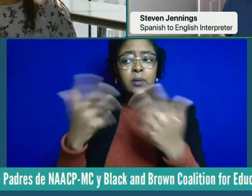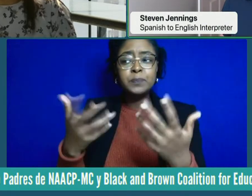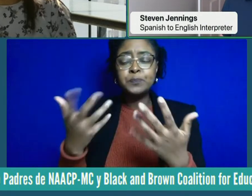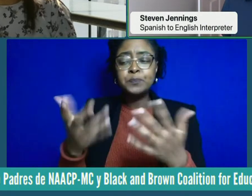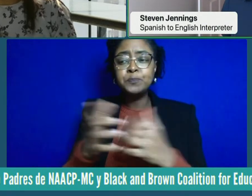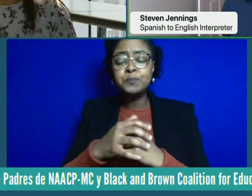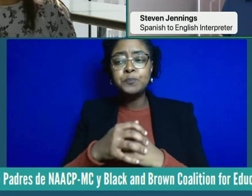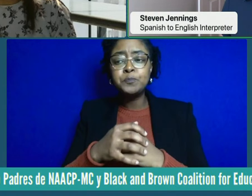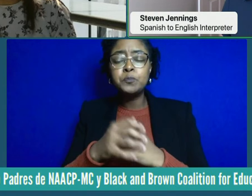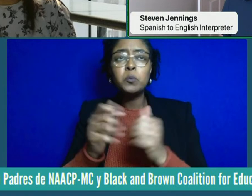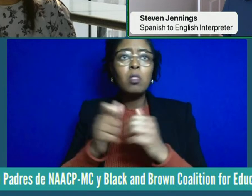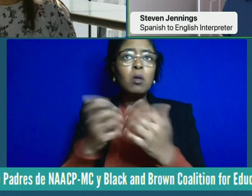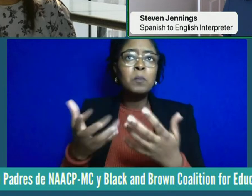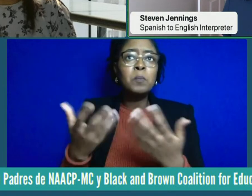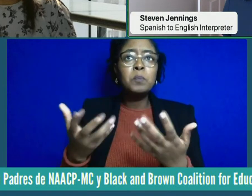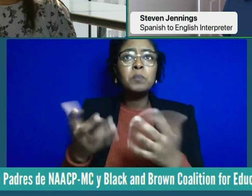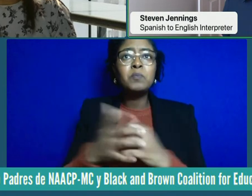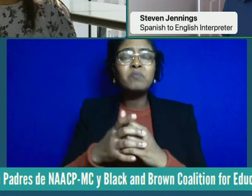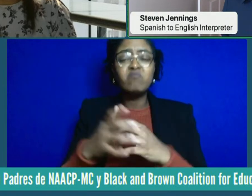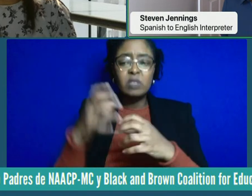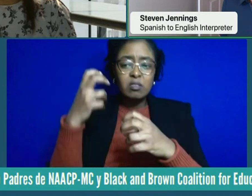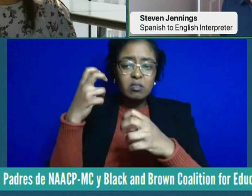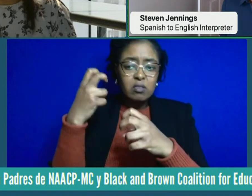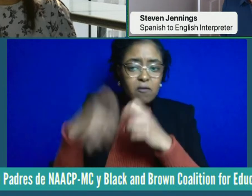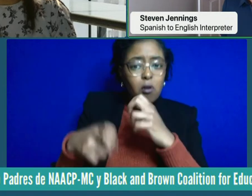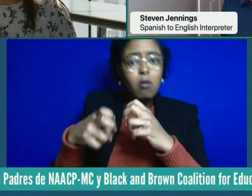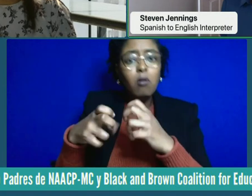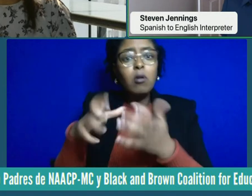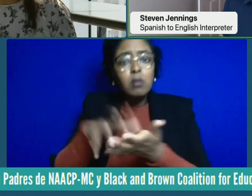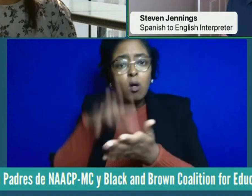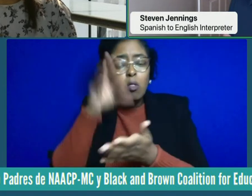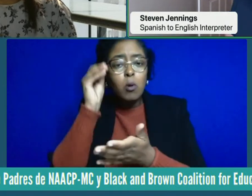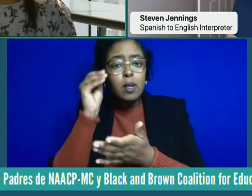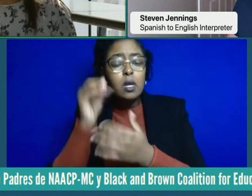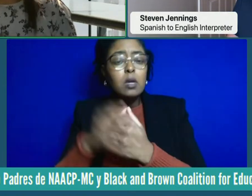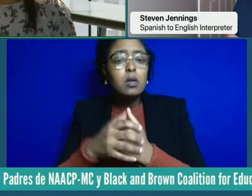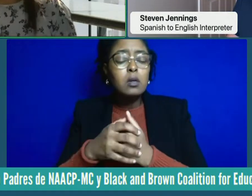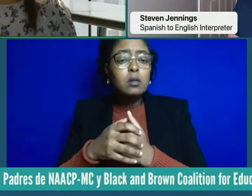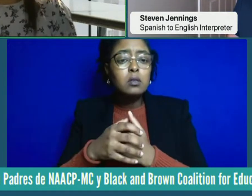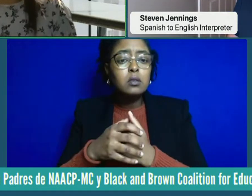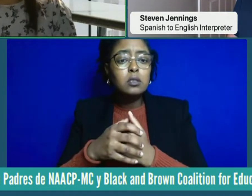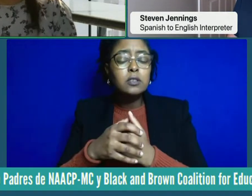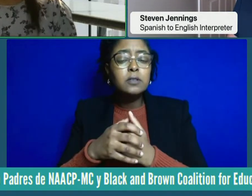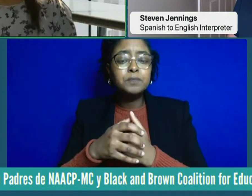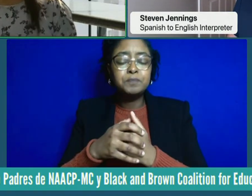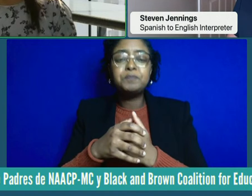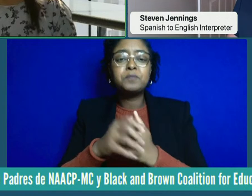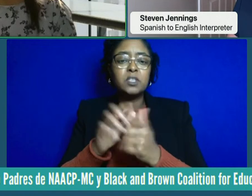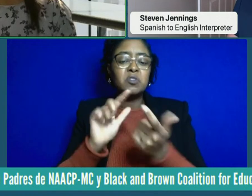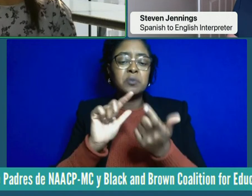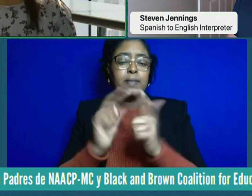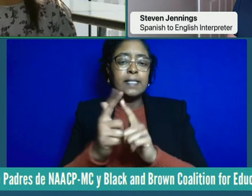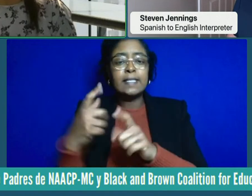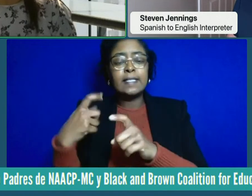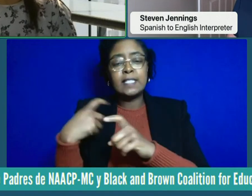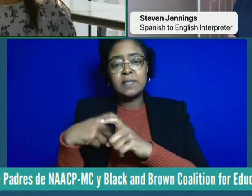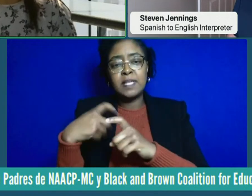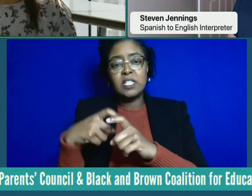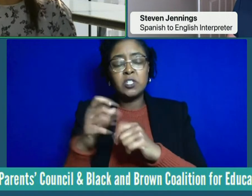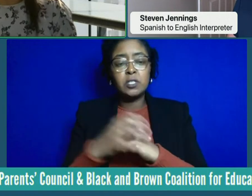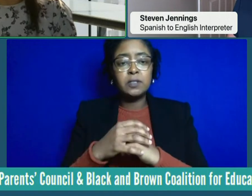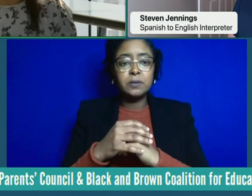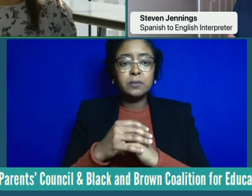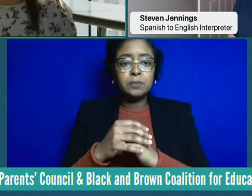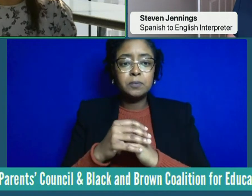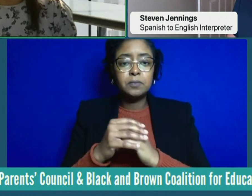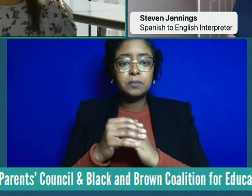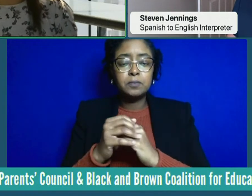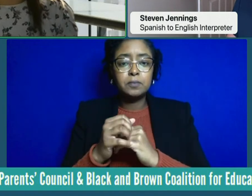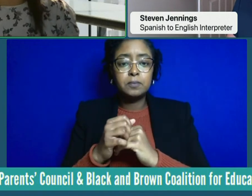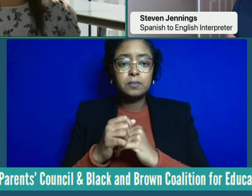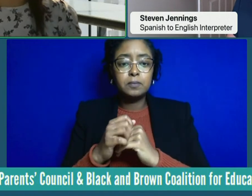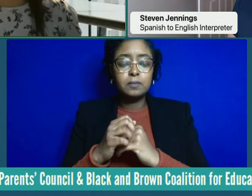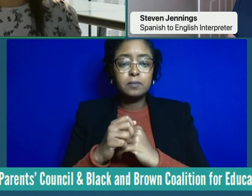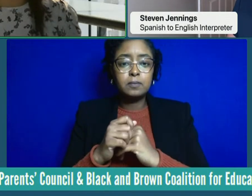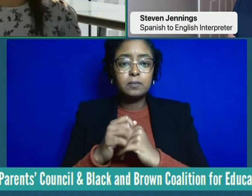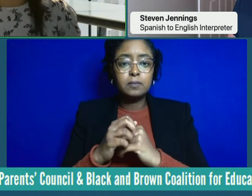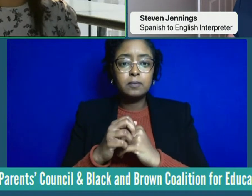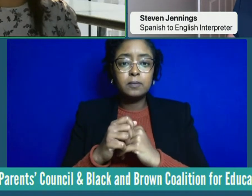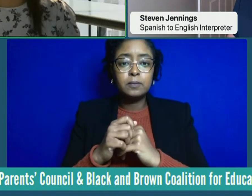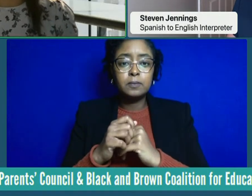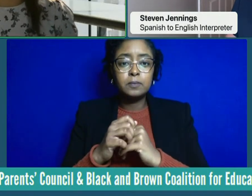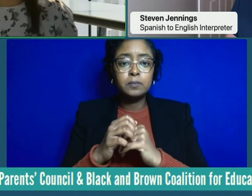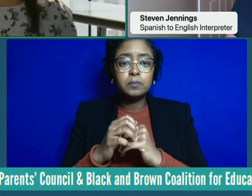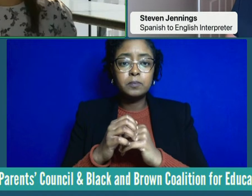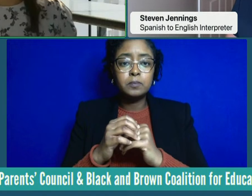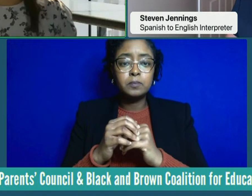four years old, um it with, uh